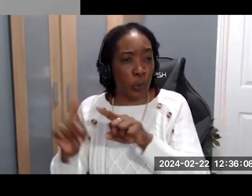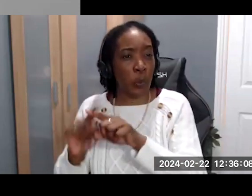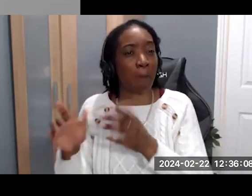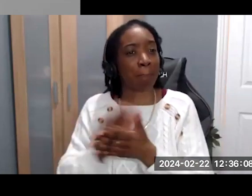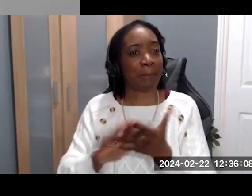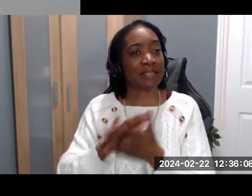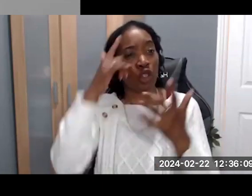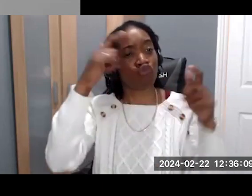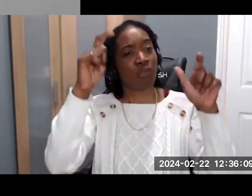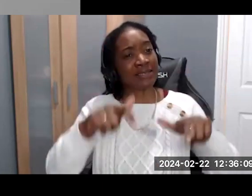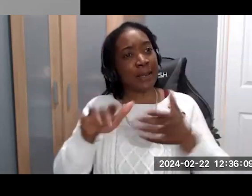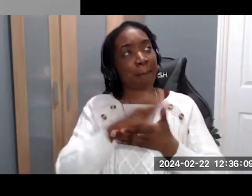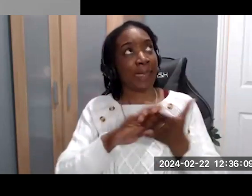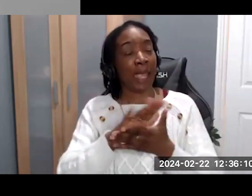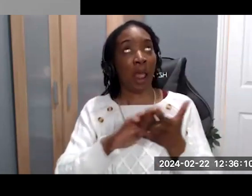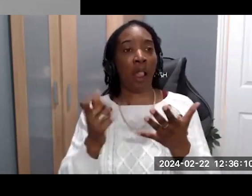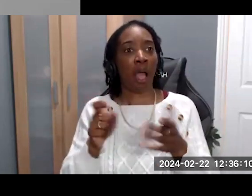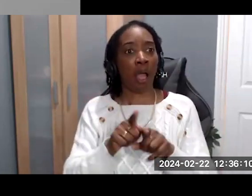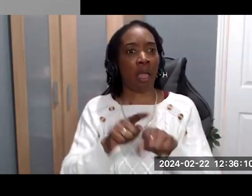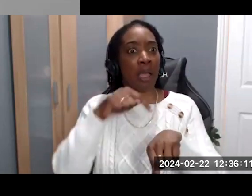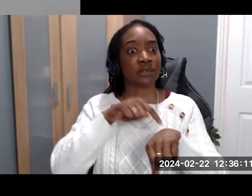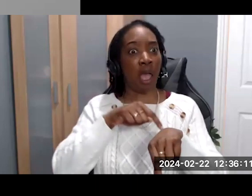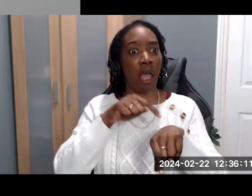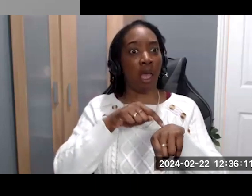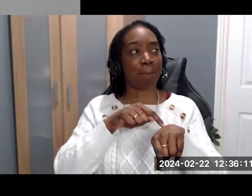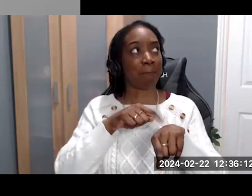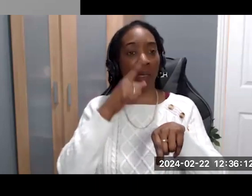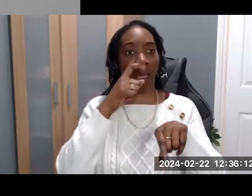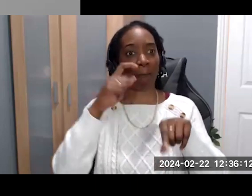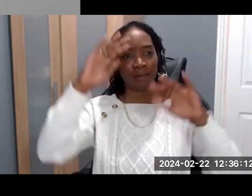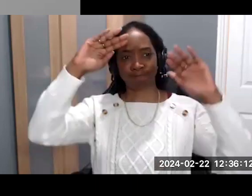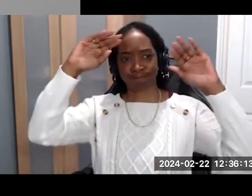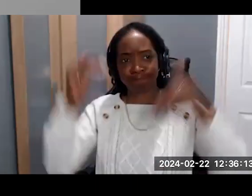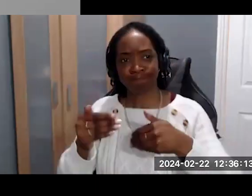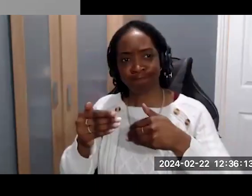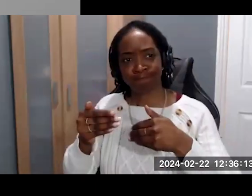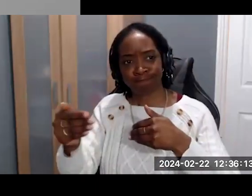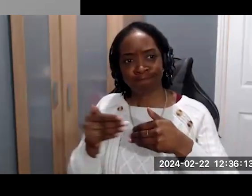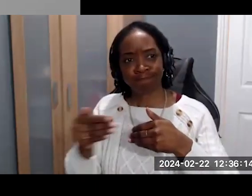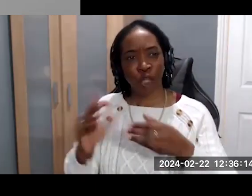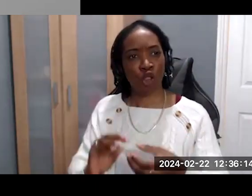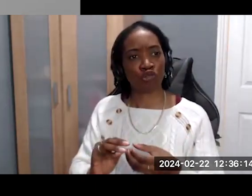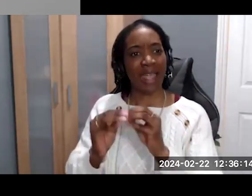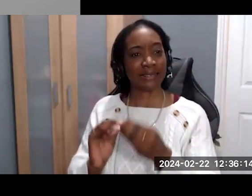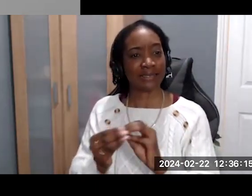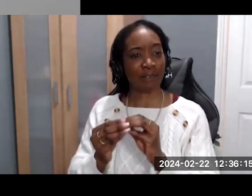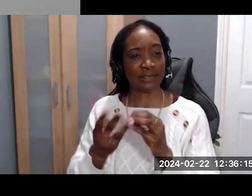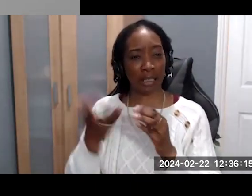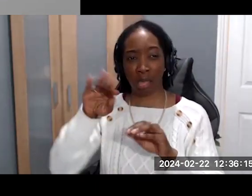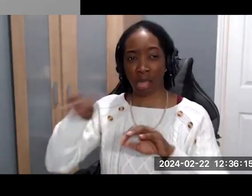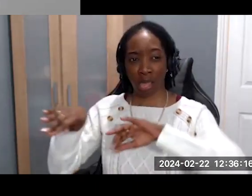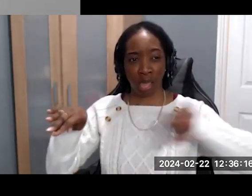suspended time to devote to creativity um a sort of path of artistic research free from